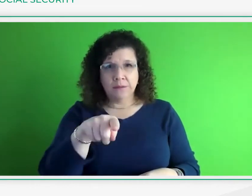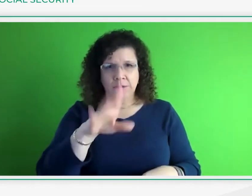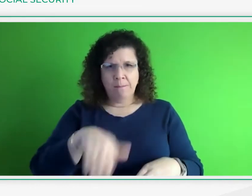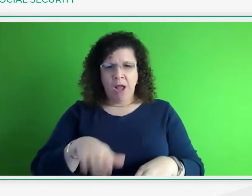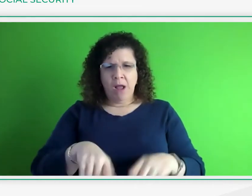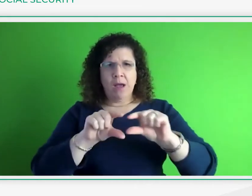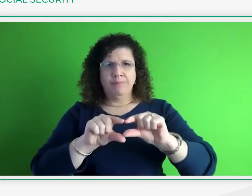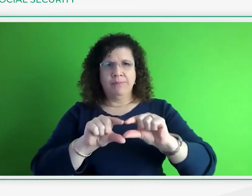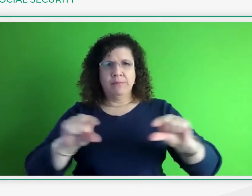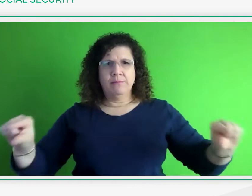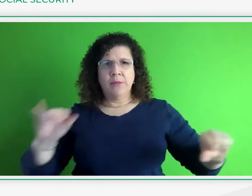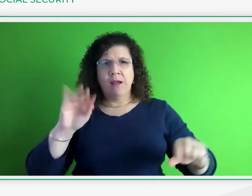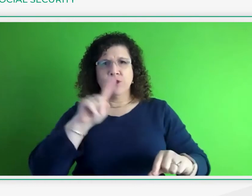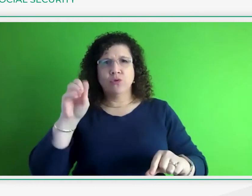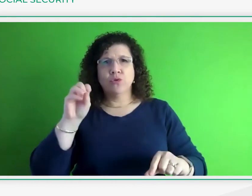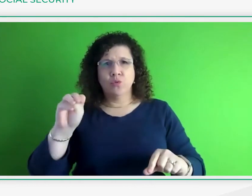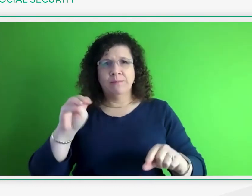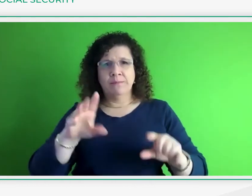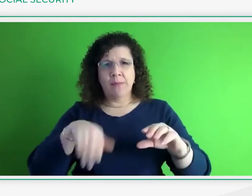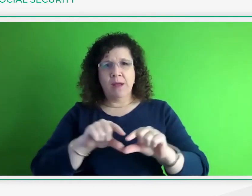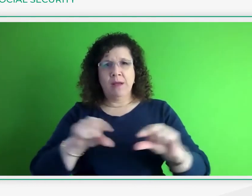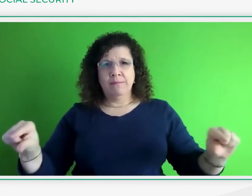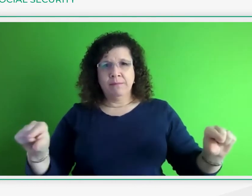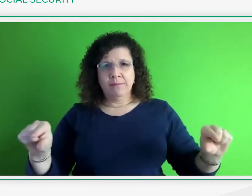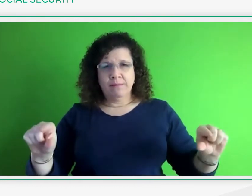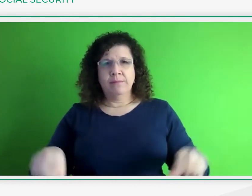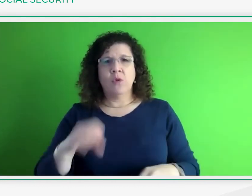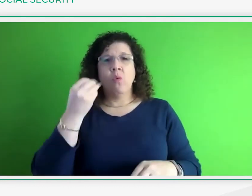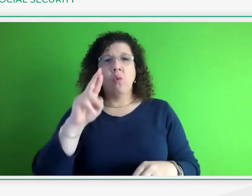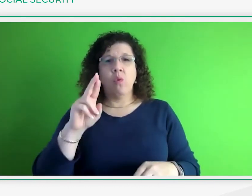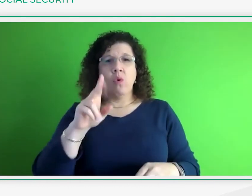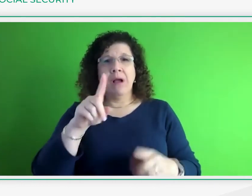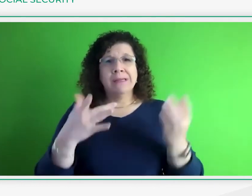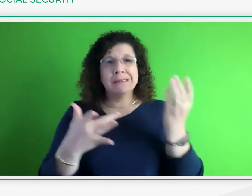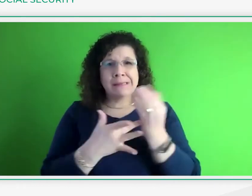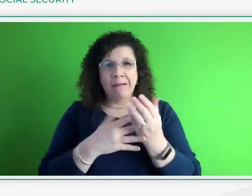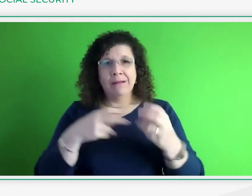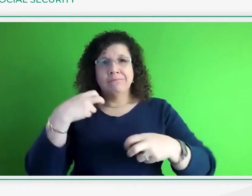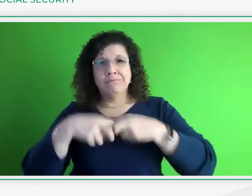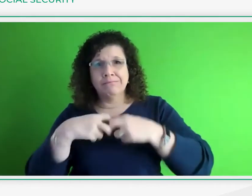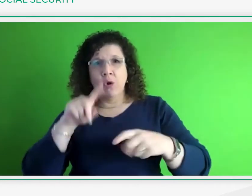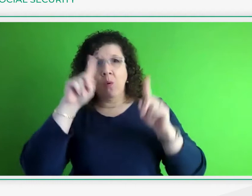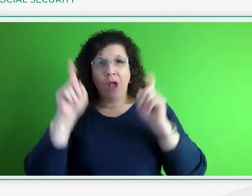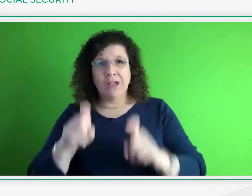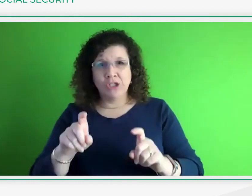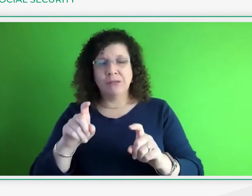See the chat and the Q&A box on Zoom at the bottom? You'll use Q&A for any questions to me.